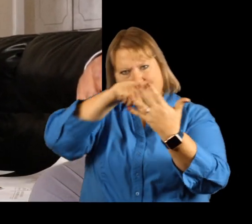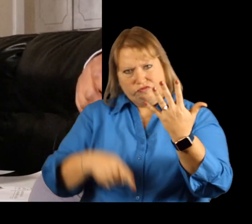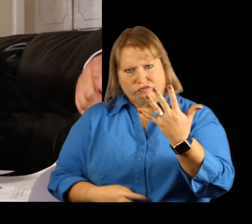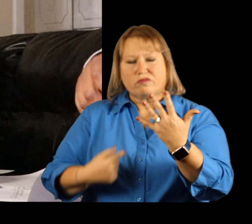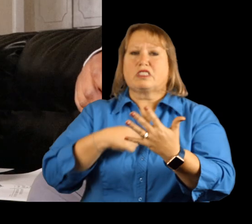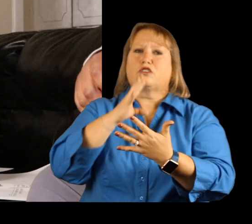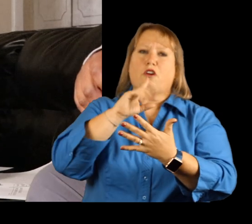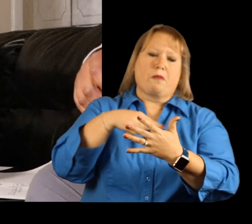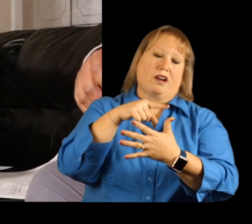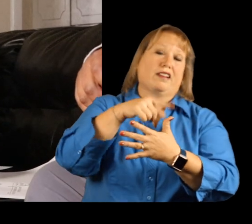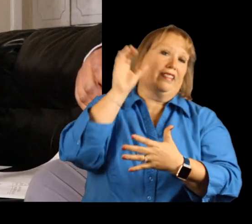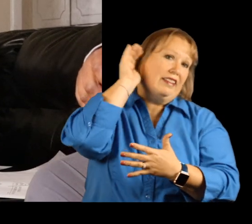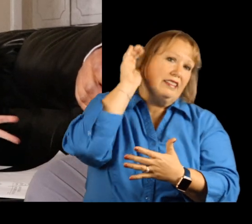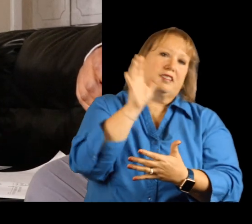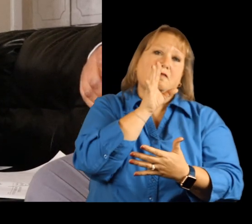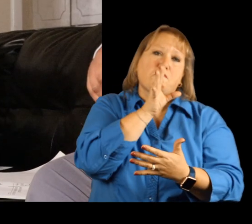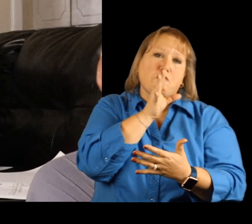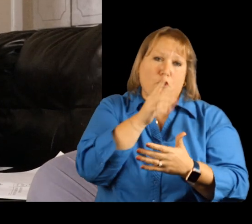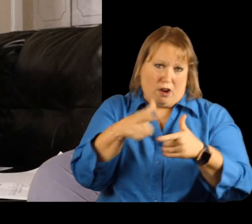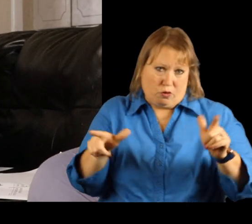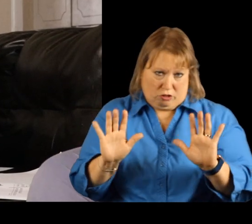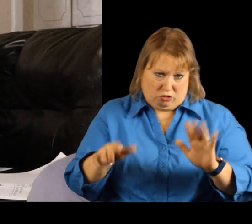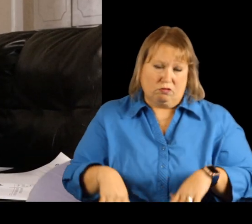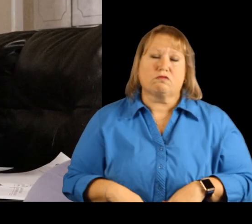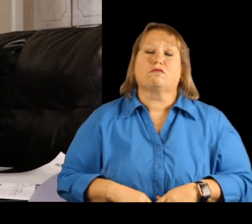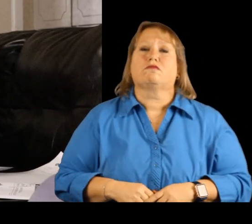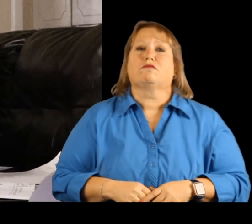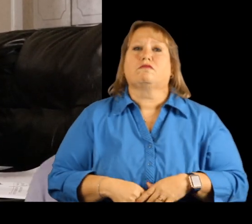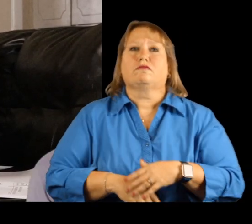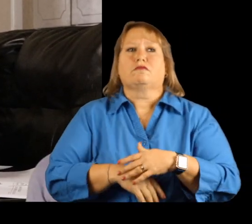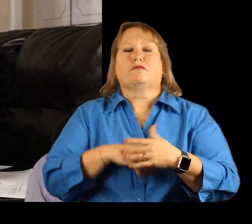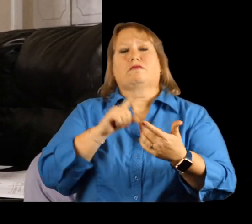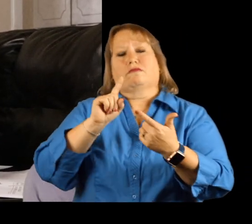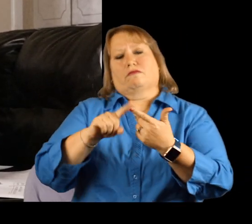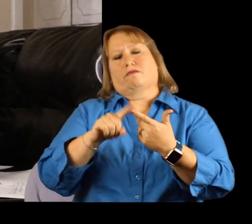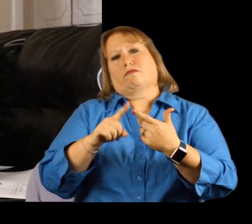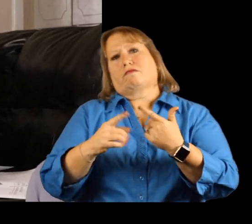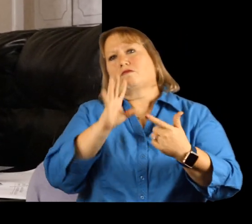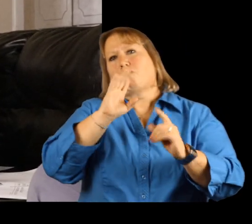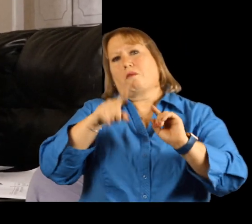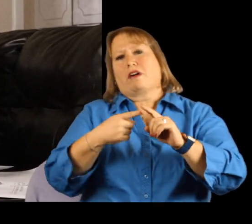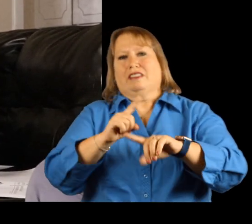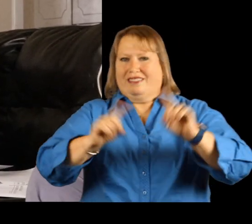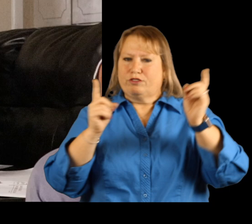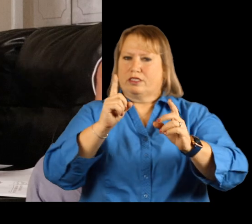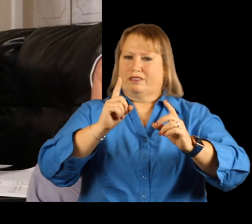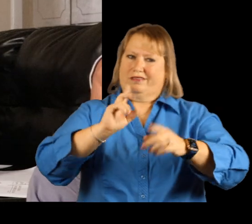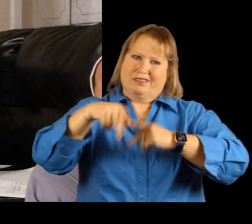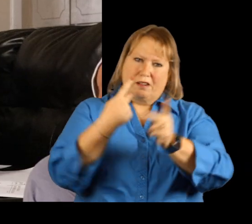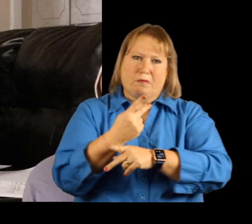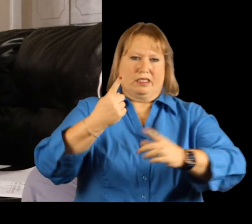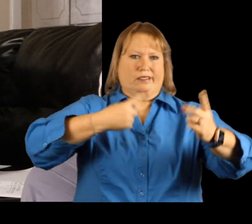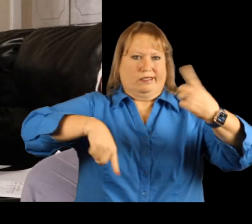So what I do is I talk about listening and spoken language using speaking. I also talk about different types of sign communication.